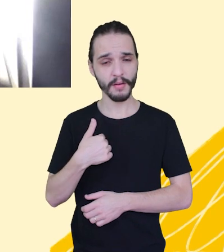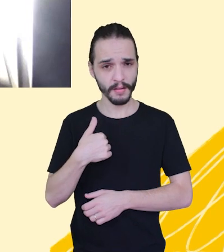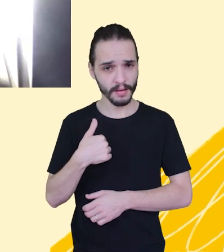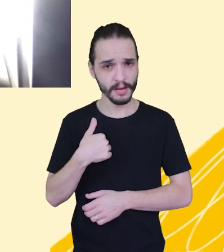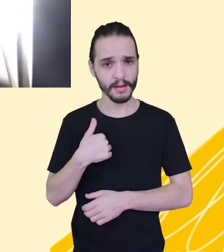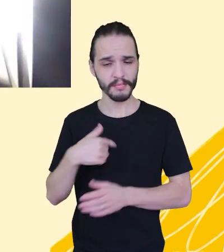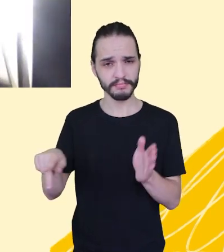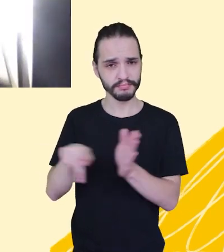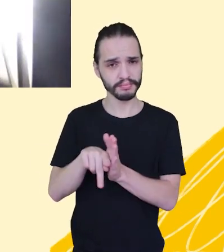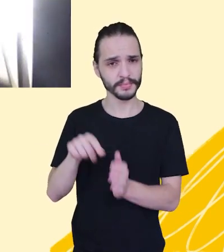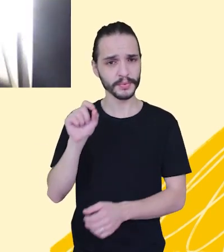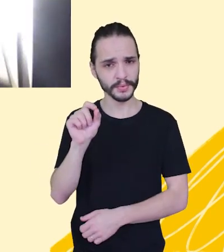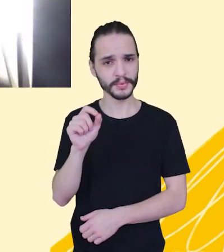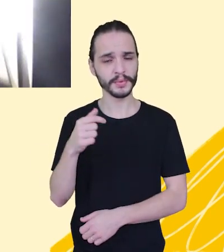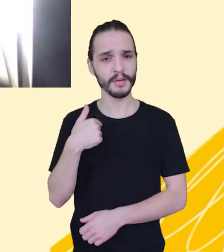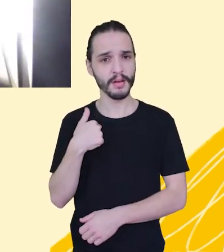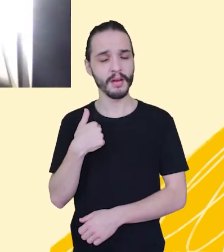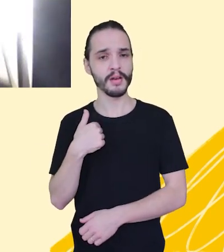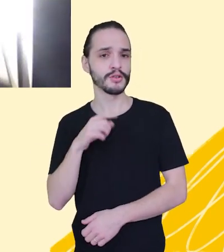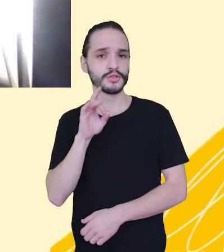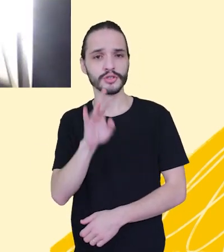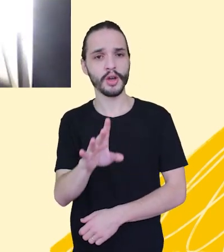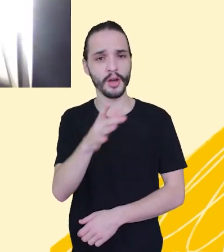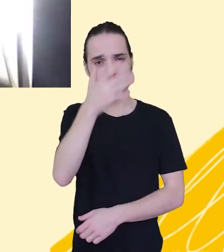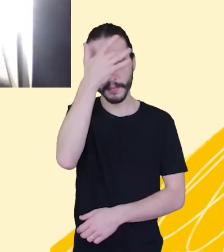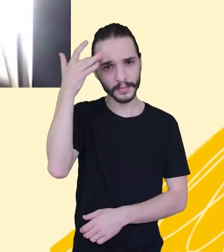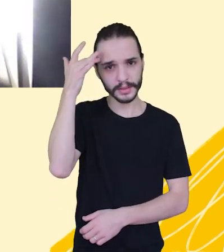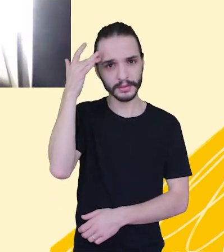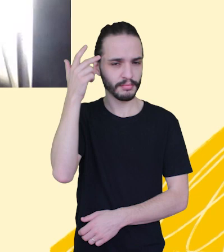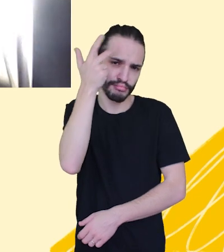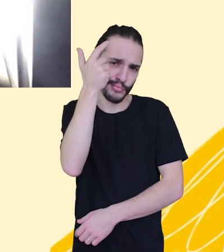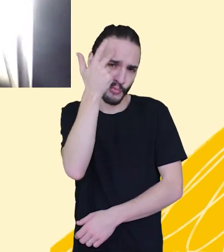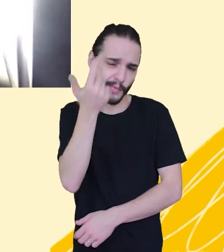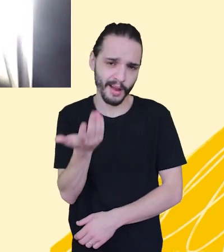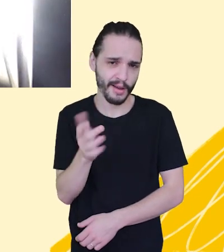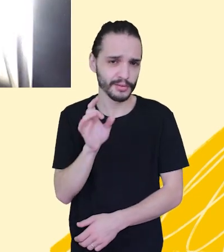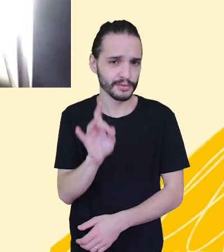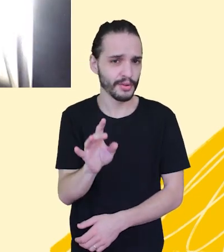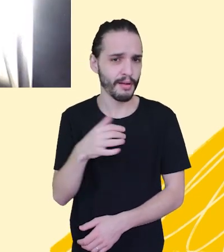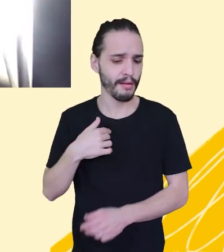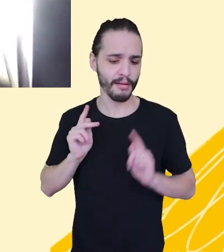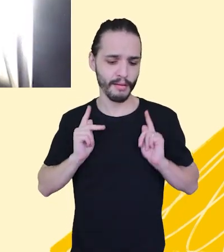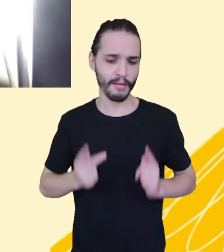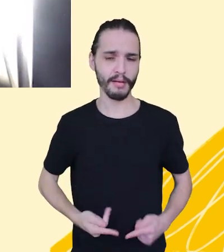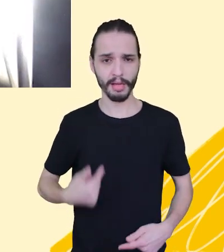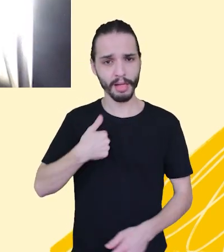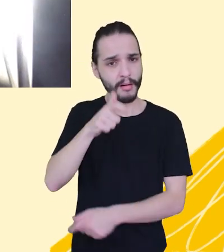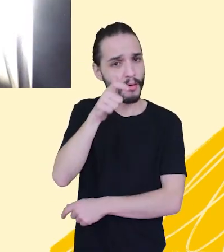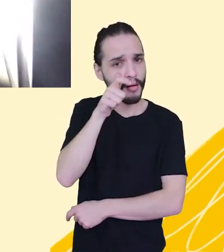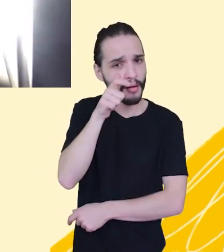And I'm just a very normal person. I'm the viewer. There's no difference between me and any viewer.